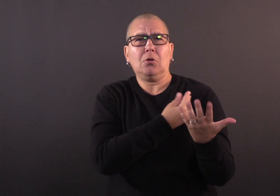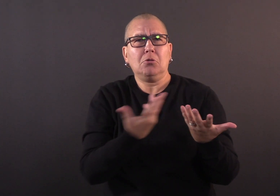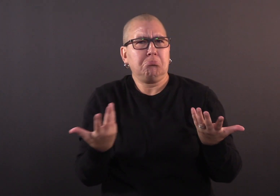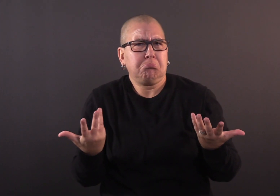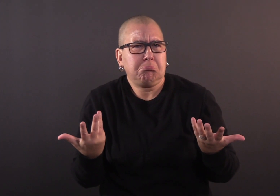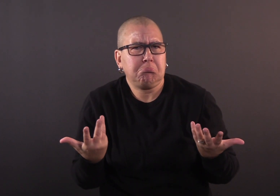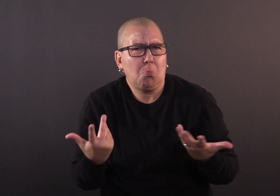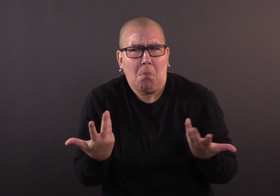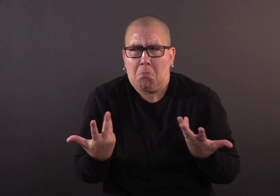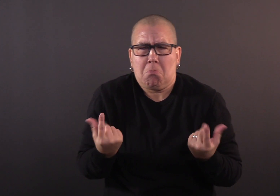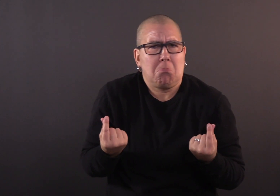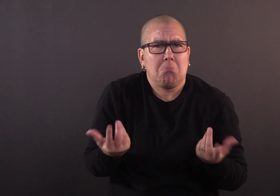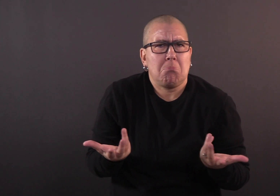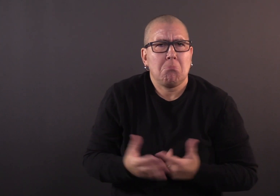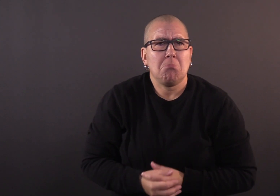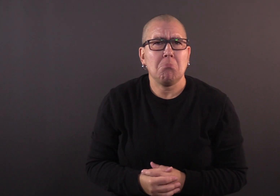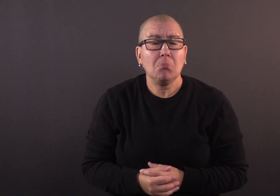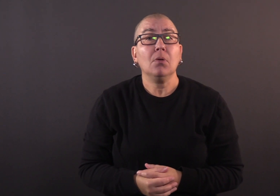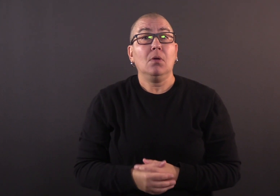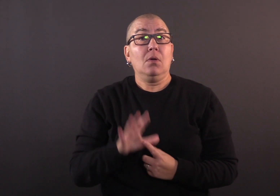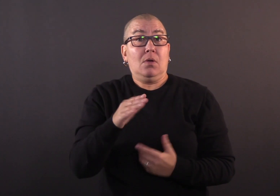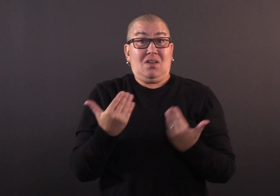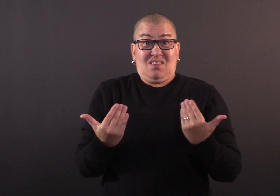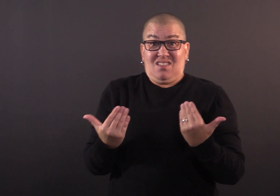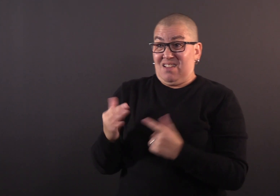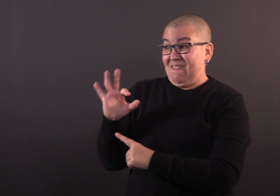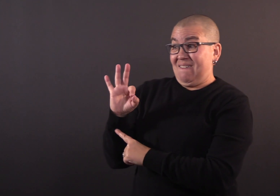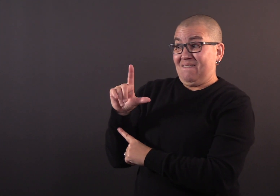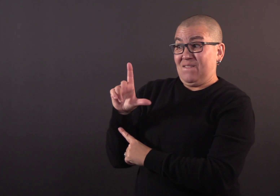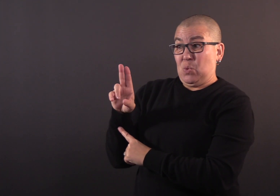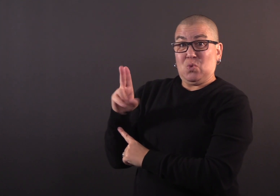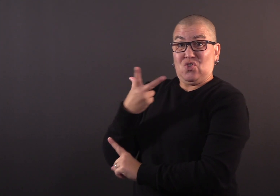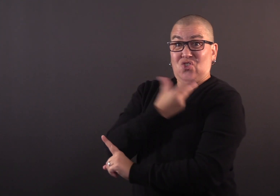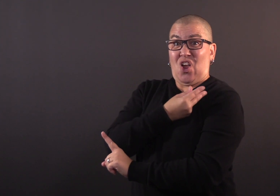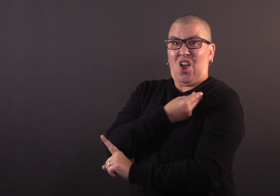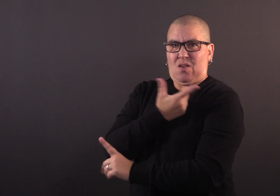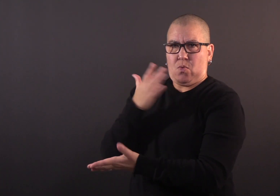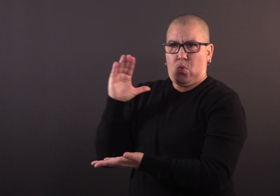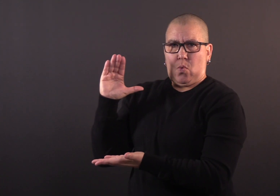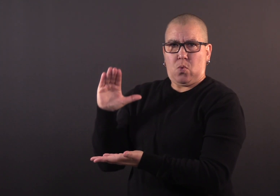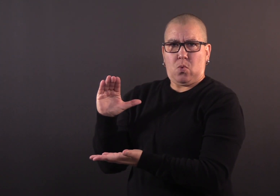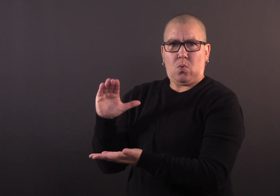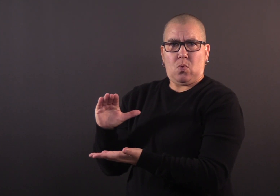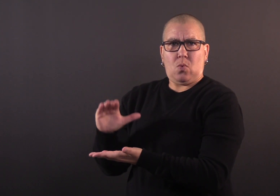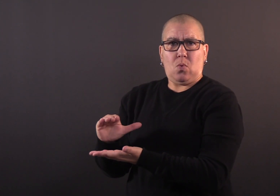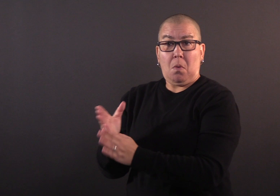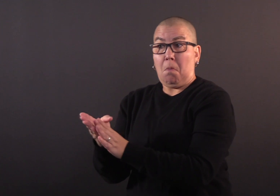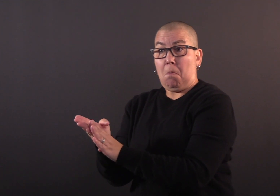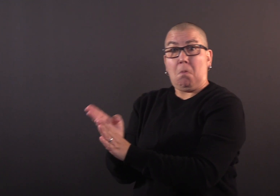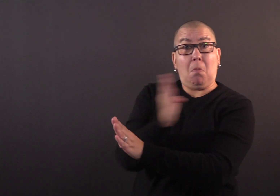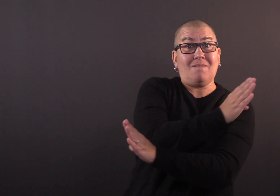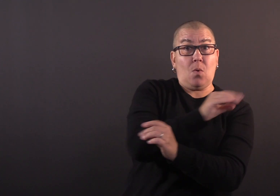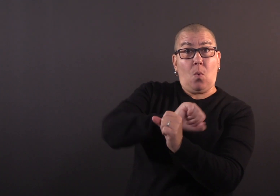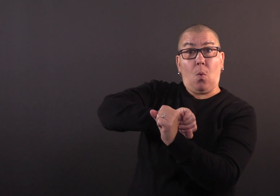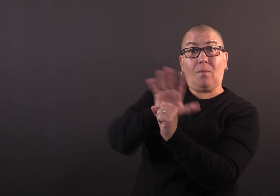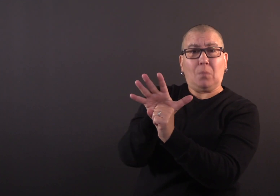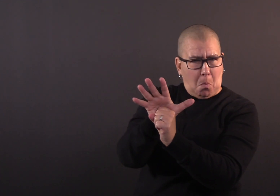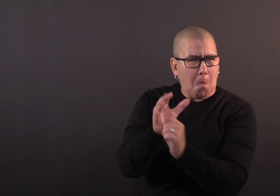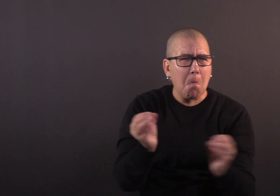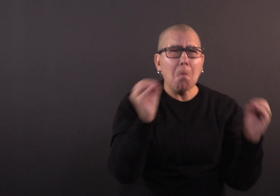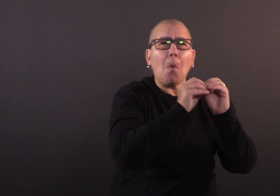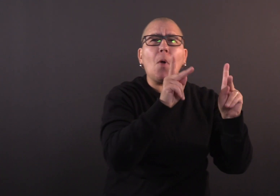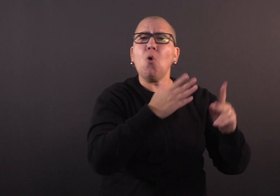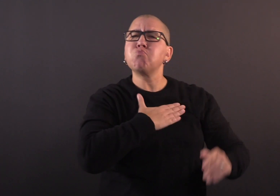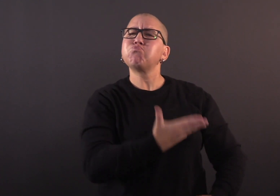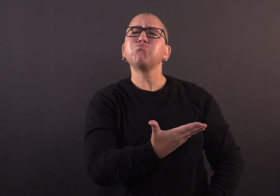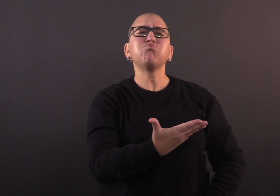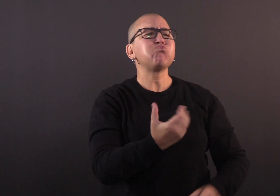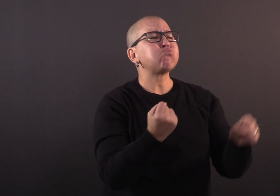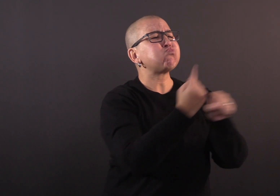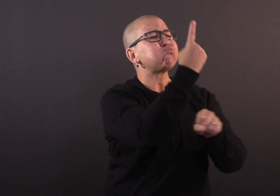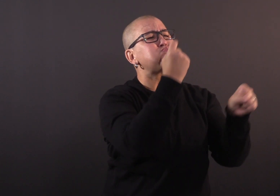discouraging gap that CDC hopes to reverse. People should get a flu shot every fall because